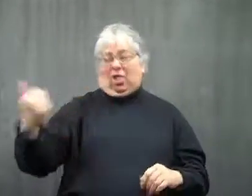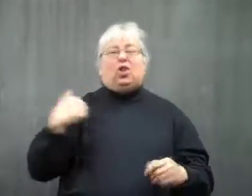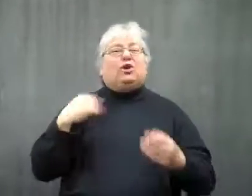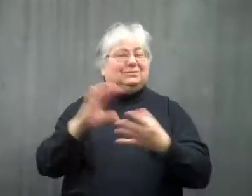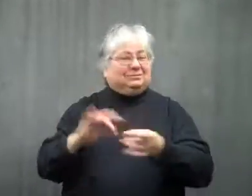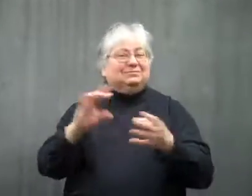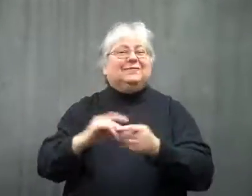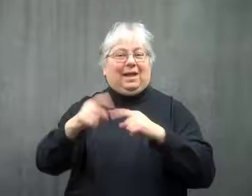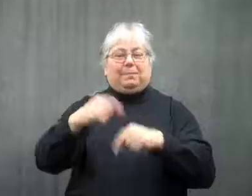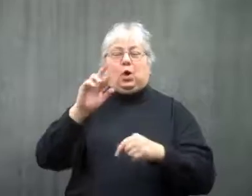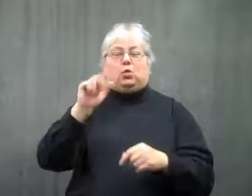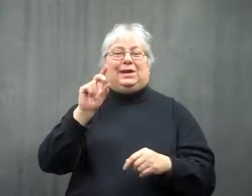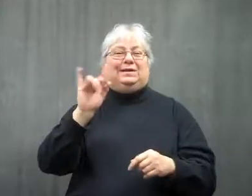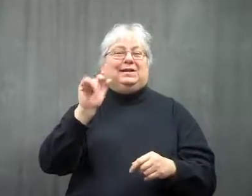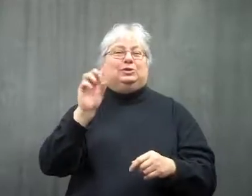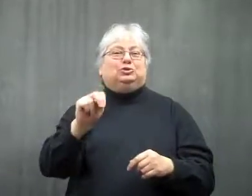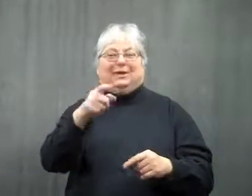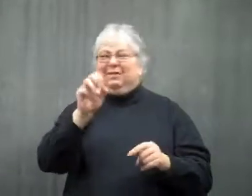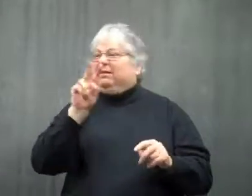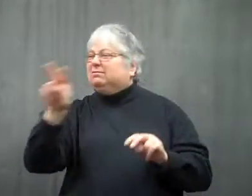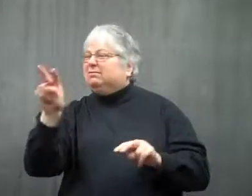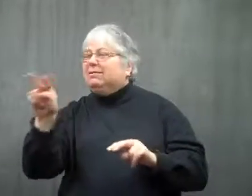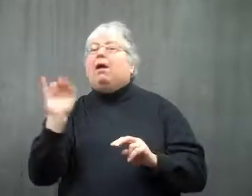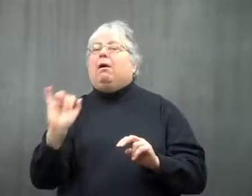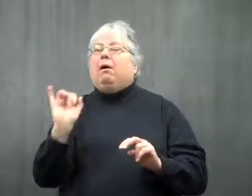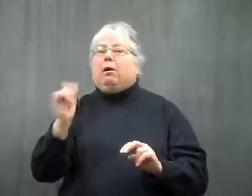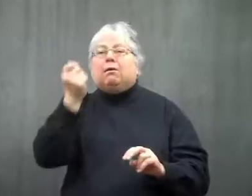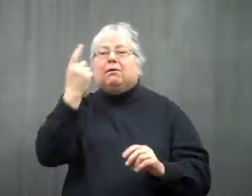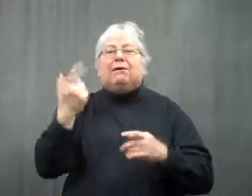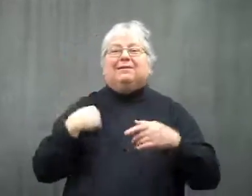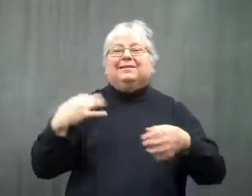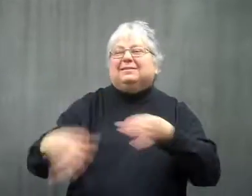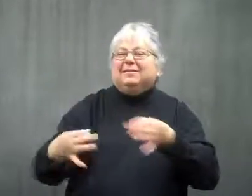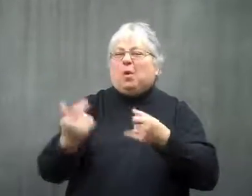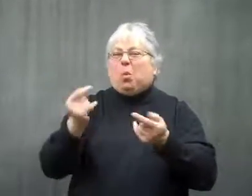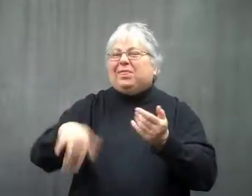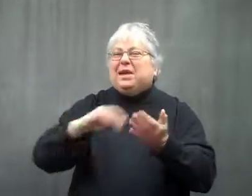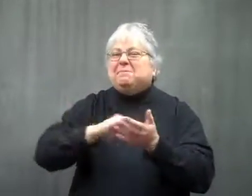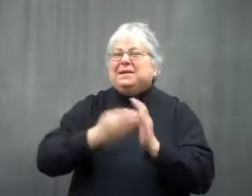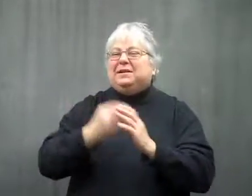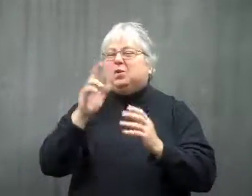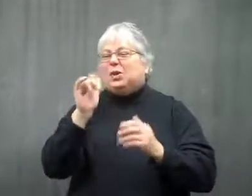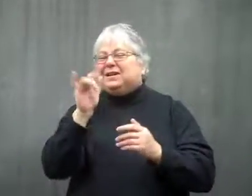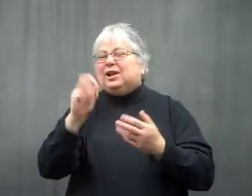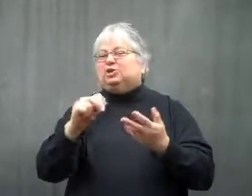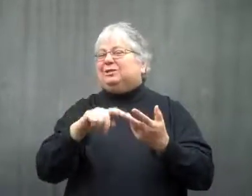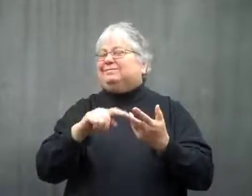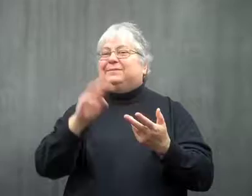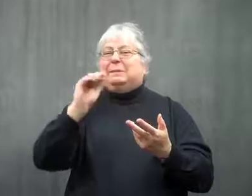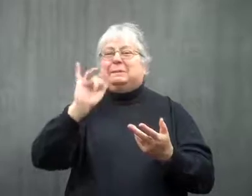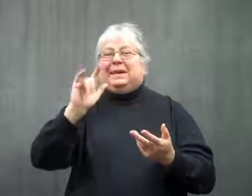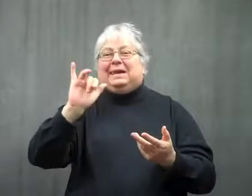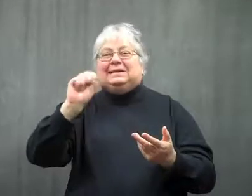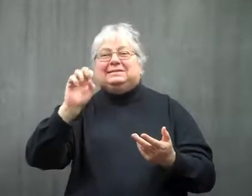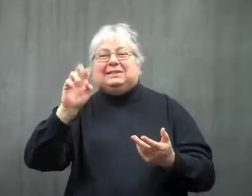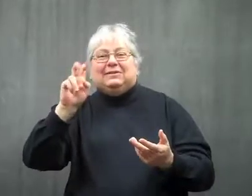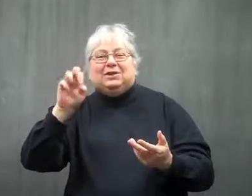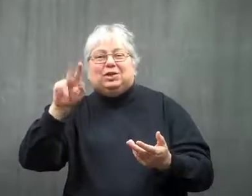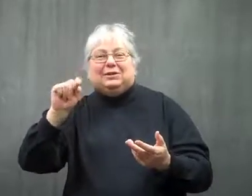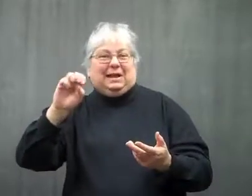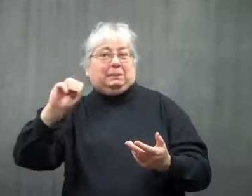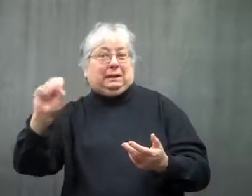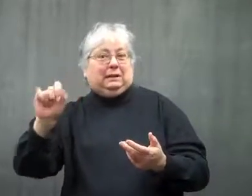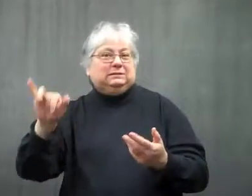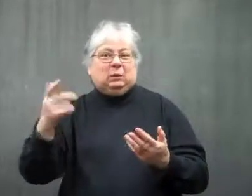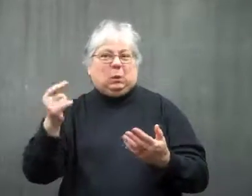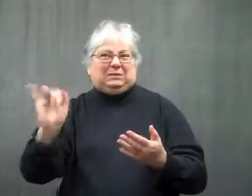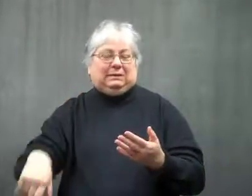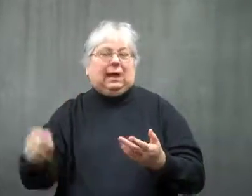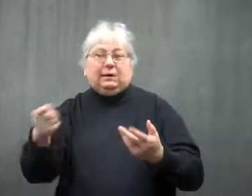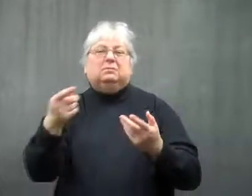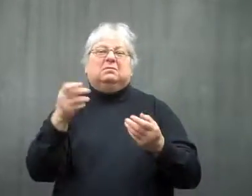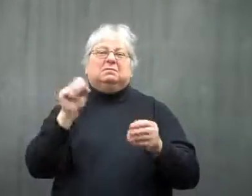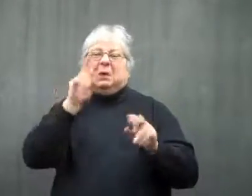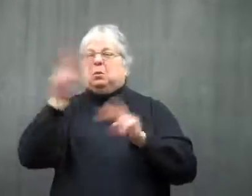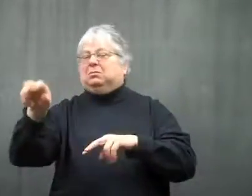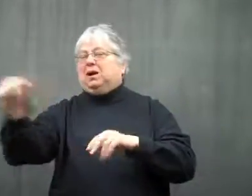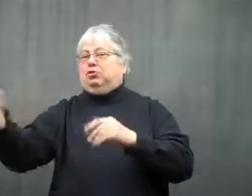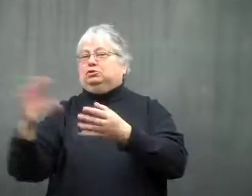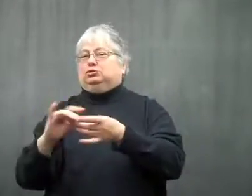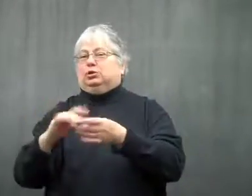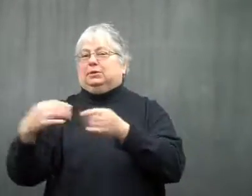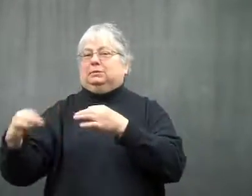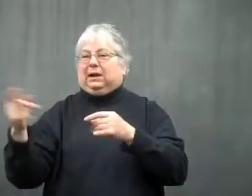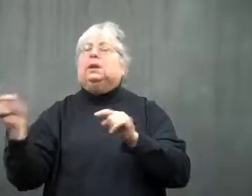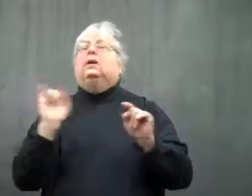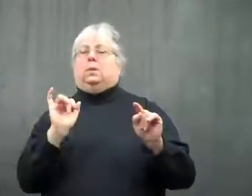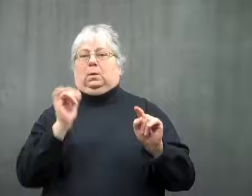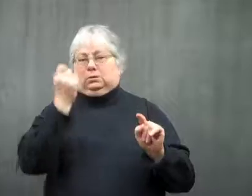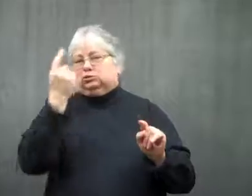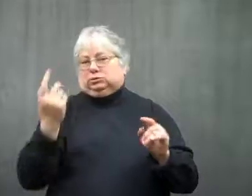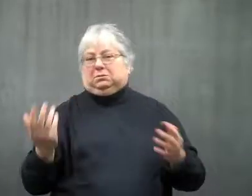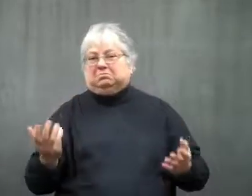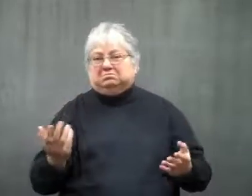You can watch the other story about radiation to find out what all that means.